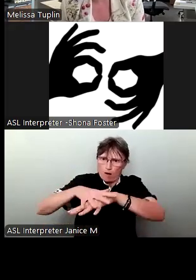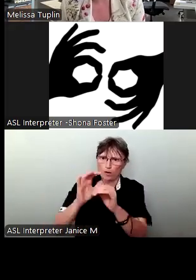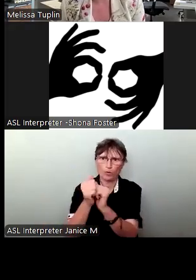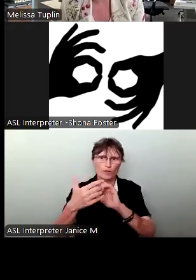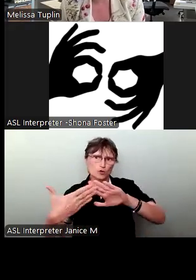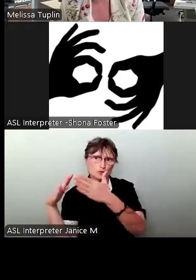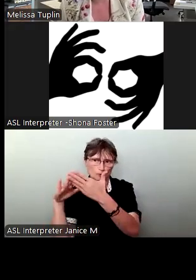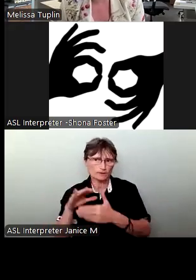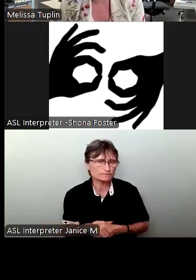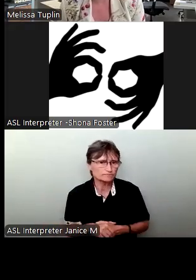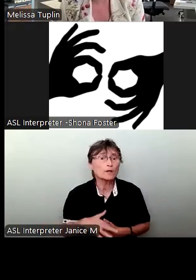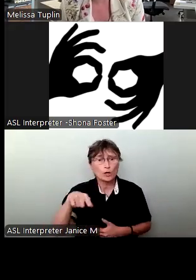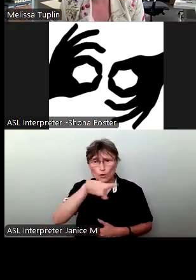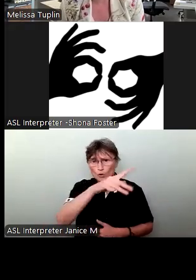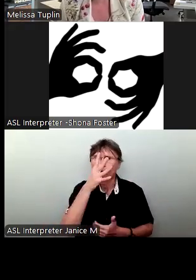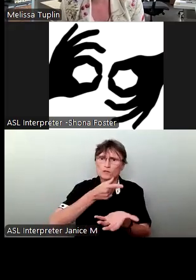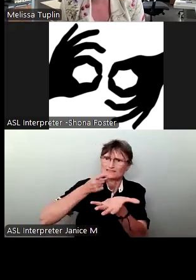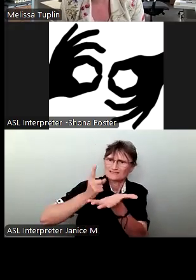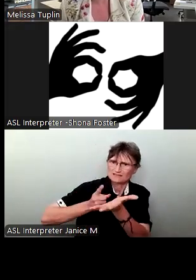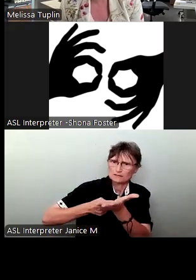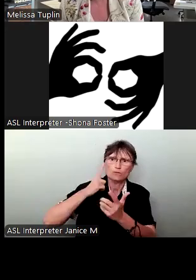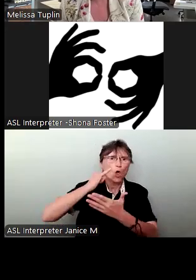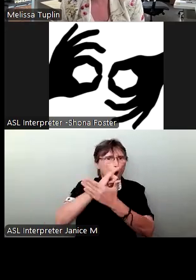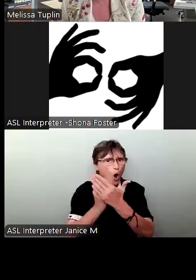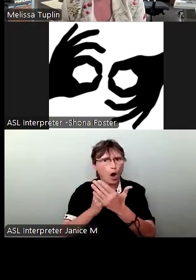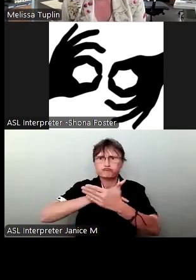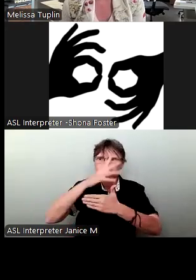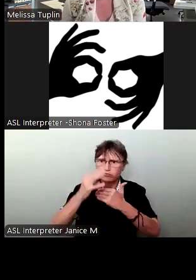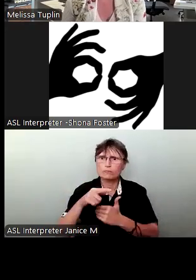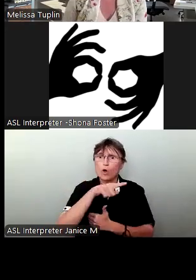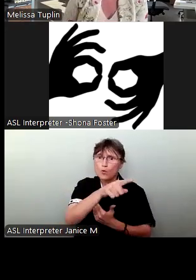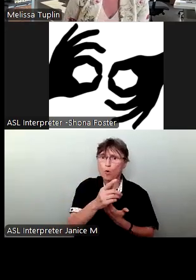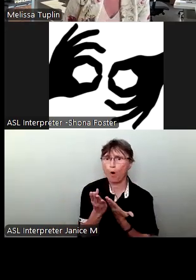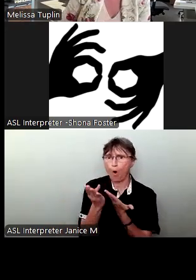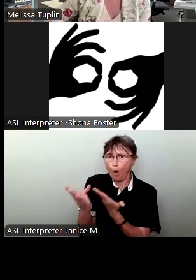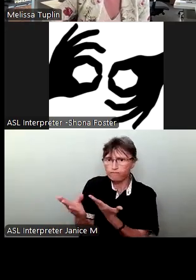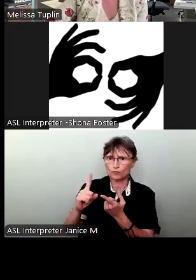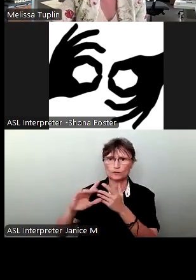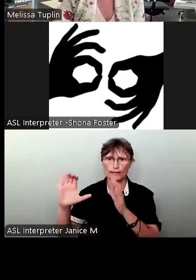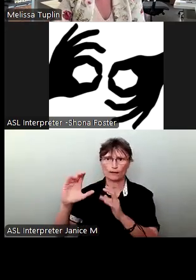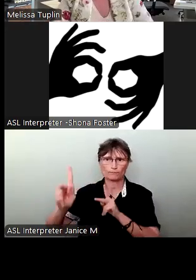about the arts programming you present and share with Calgarians and the communities of artists,